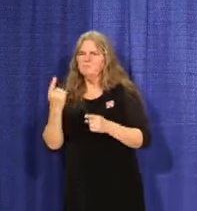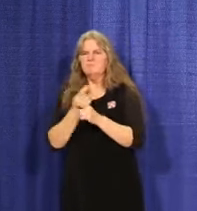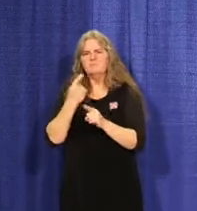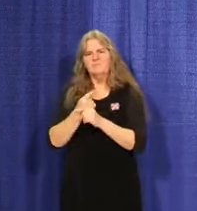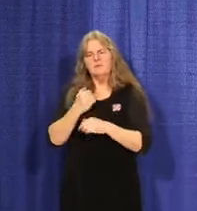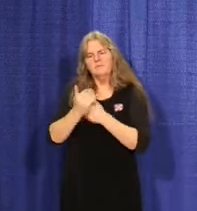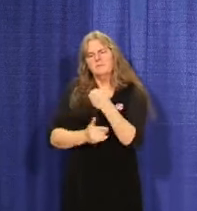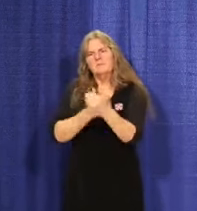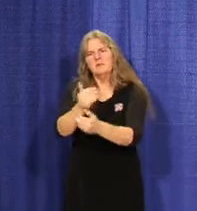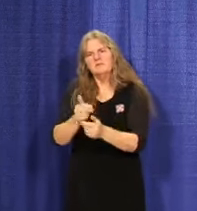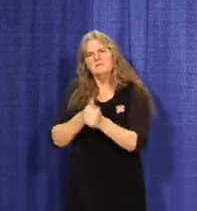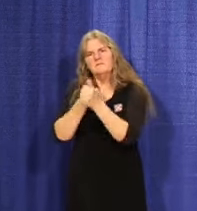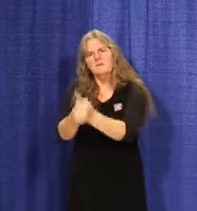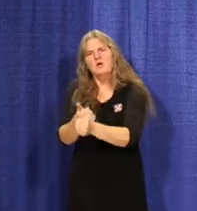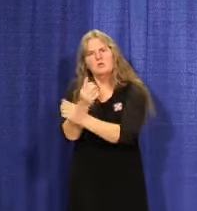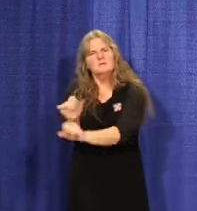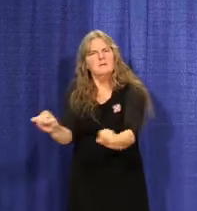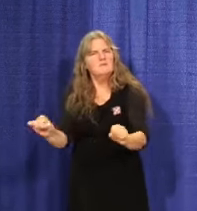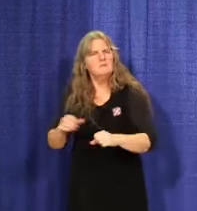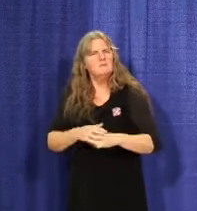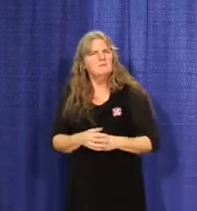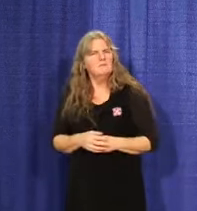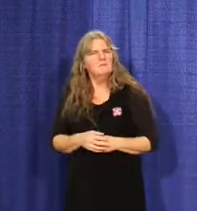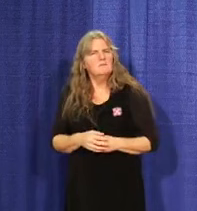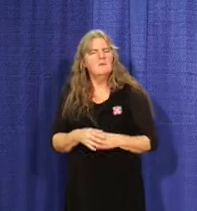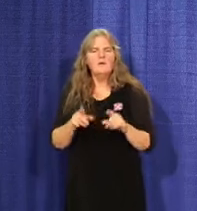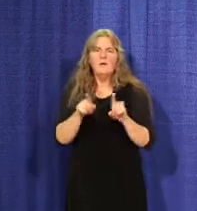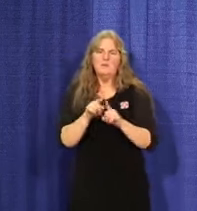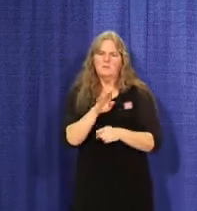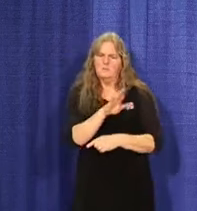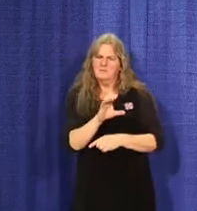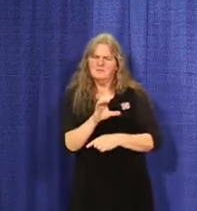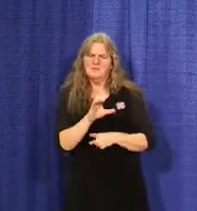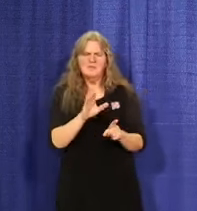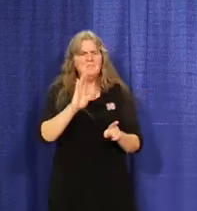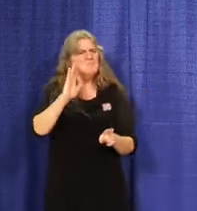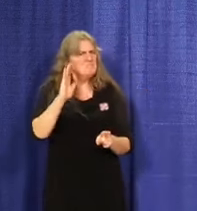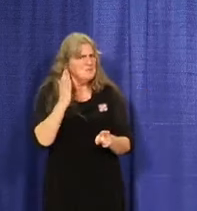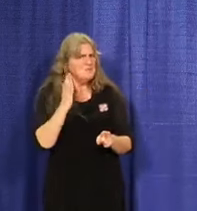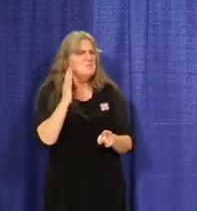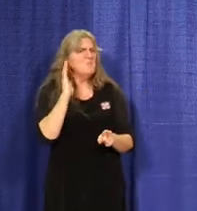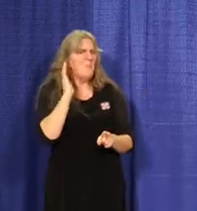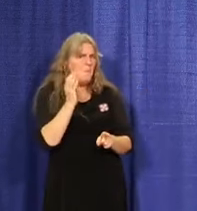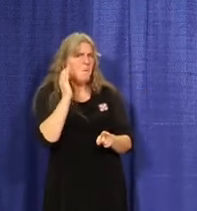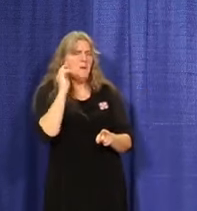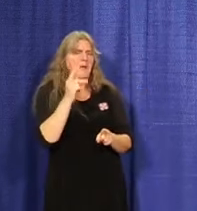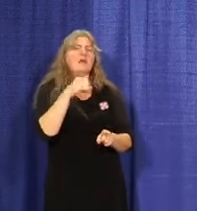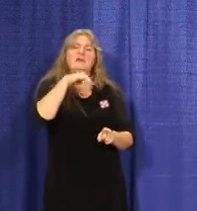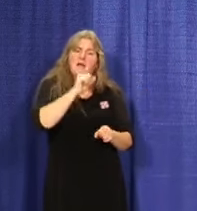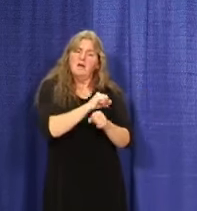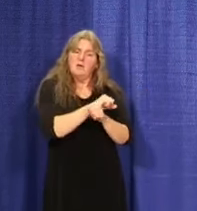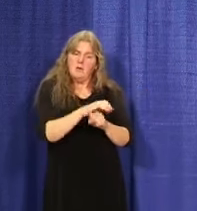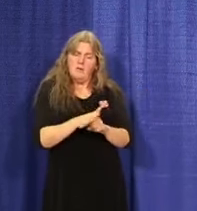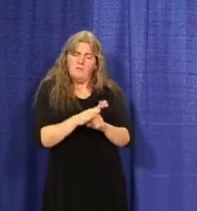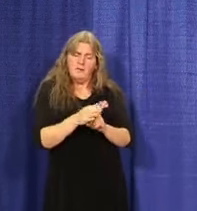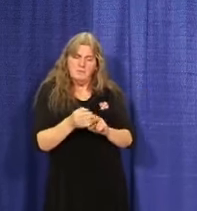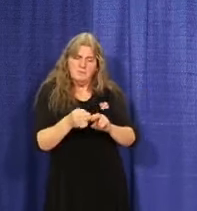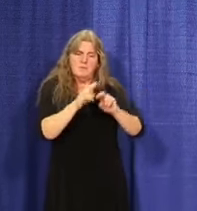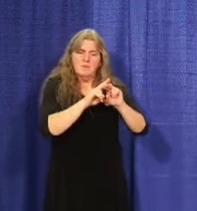It also reflects that BC is largely doing well, even when they are seeing an increase in cases since the end of the summer.